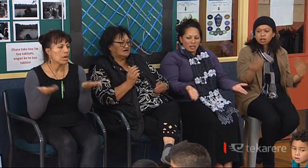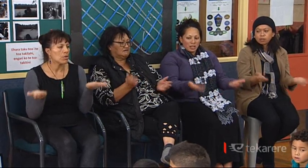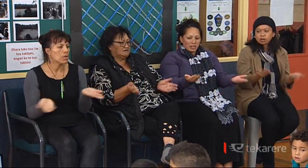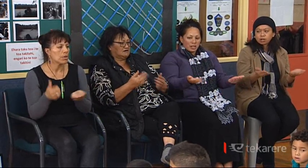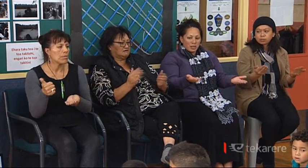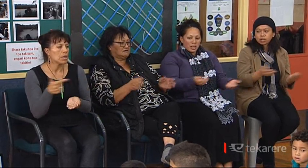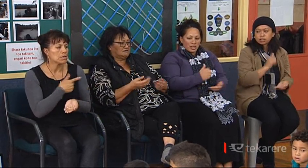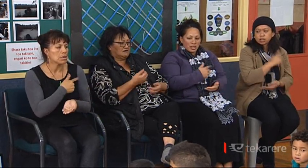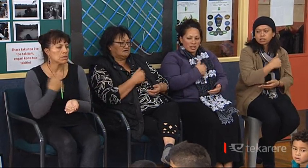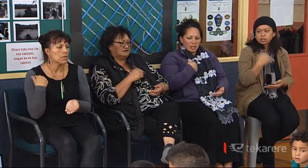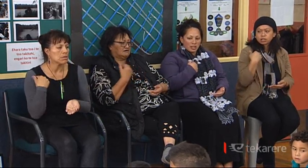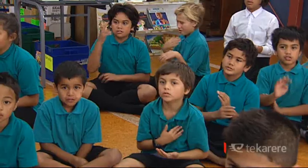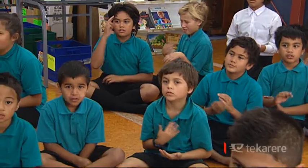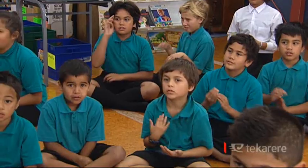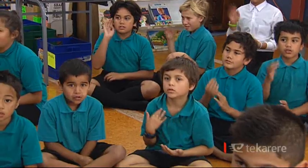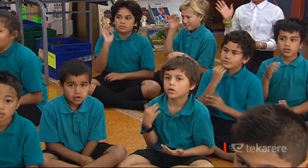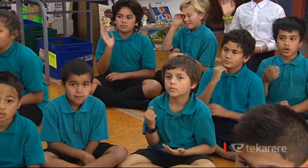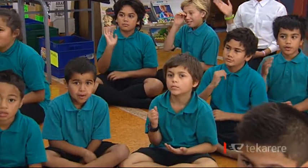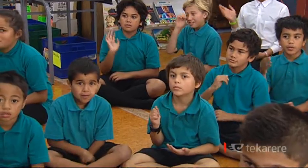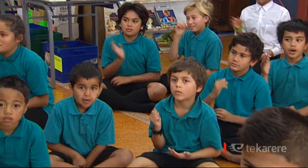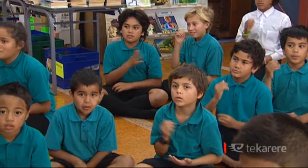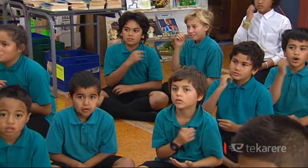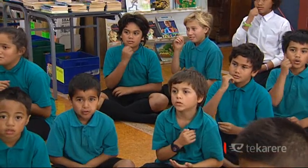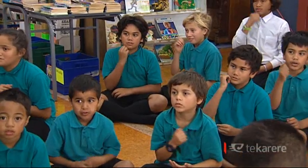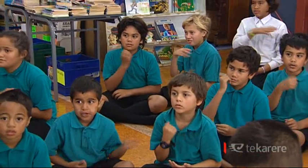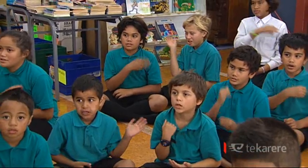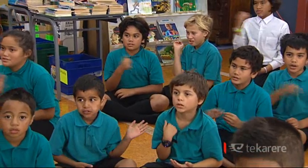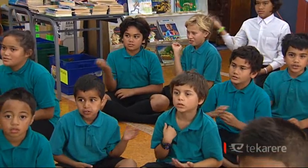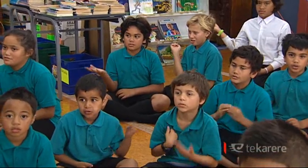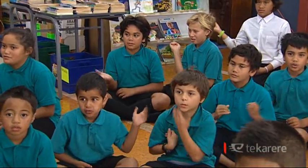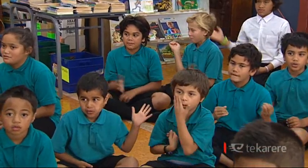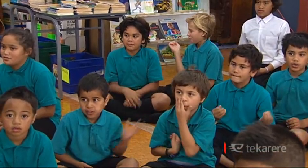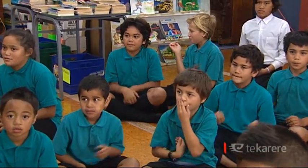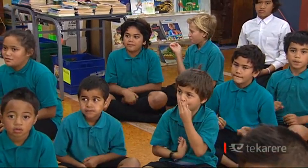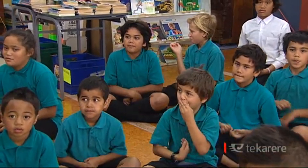we have a classroom full of potential teachers right here. Heta Gardiner, Te Karere.